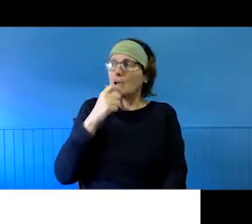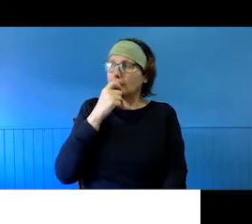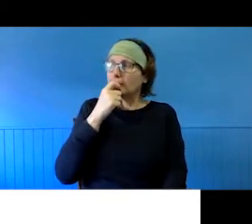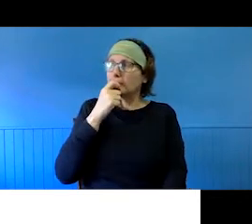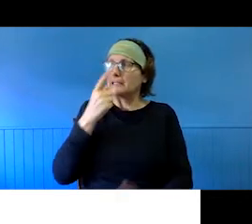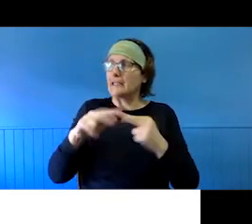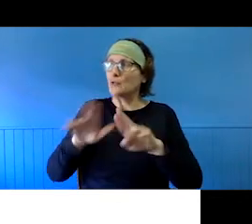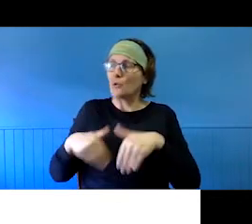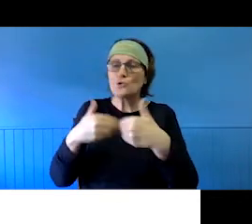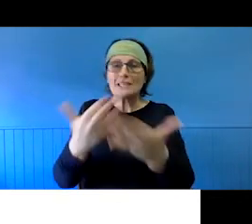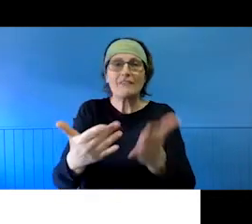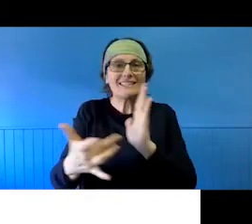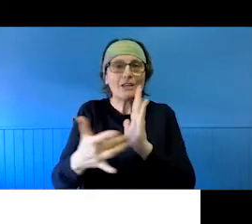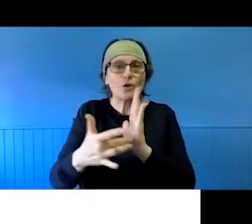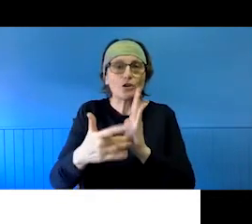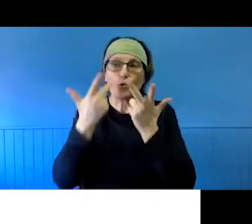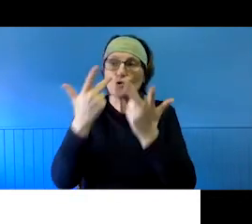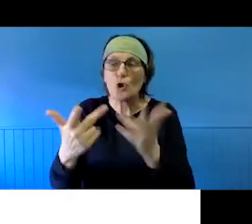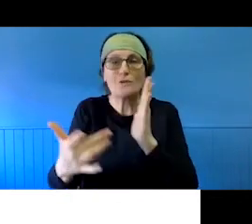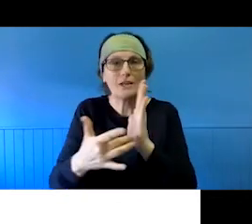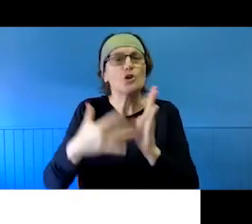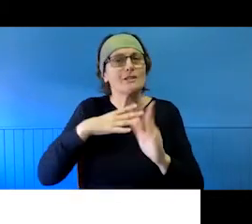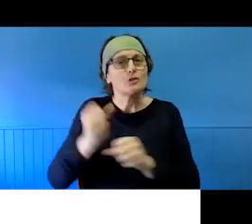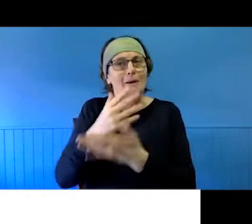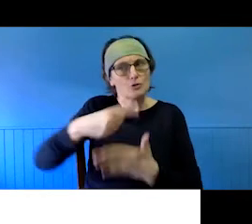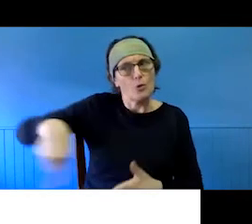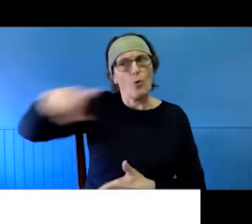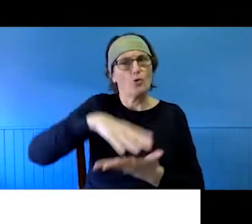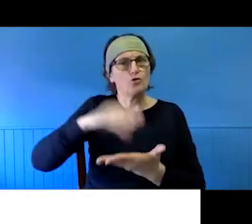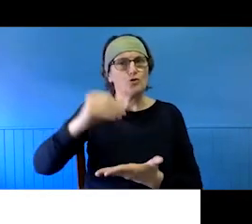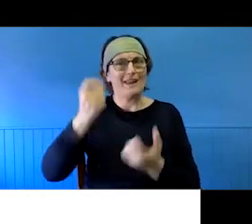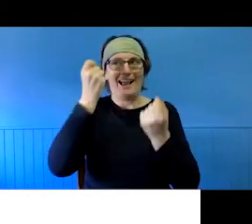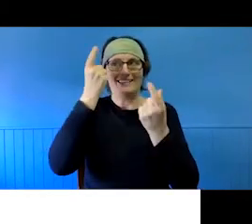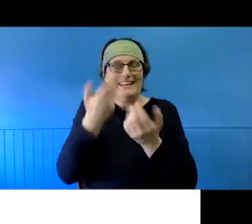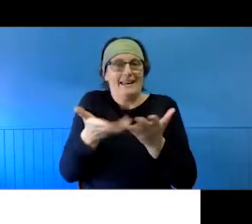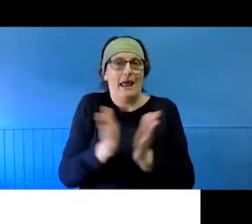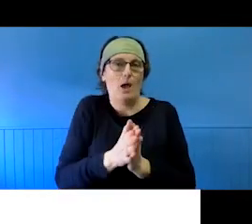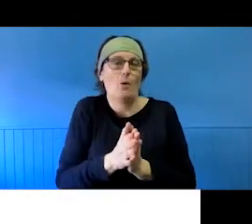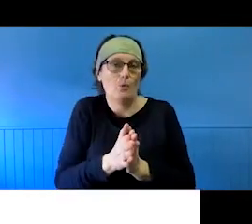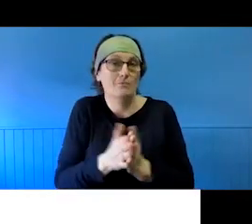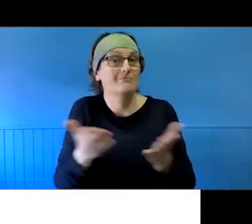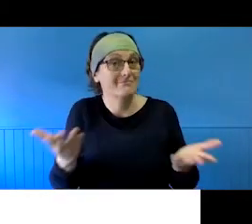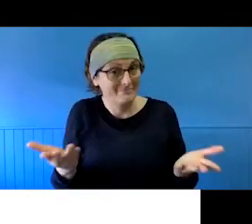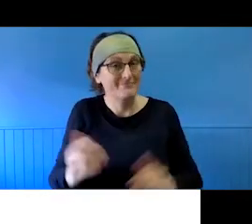introduce the technology tool that, "I need to scaffold that into my students' learning."